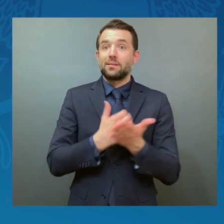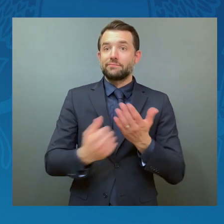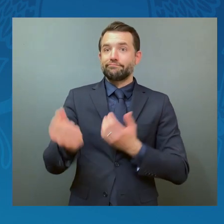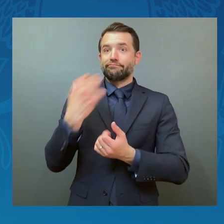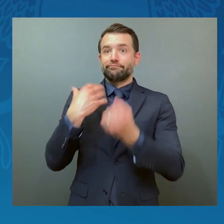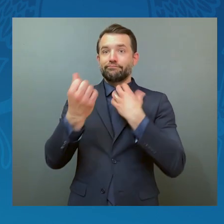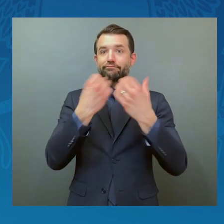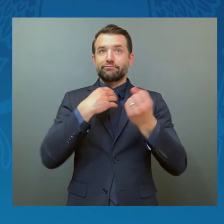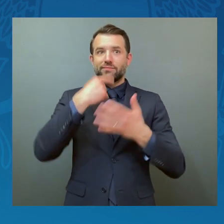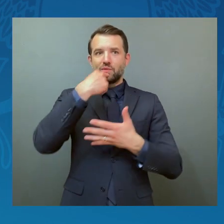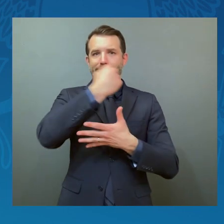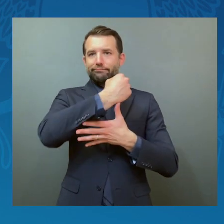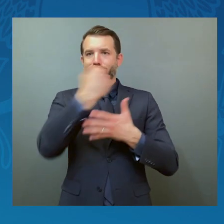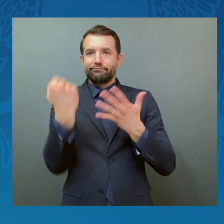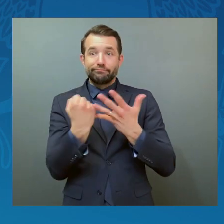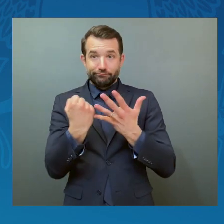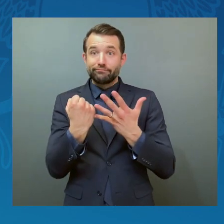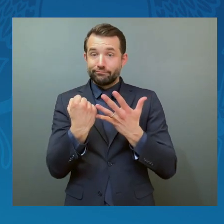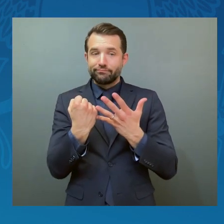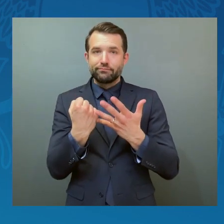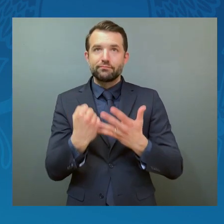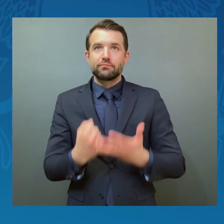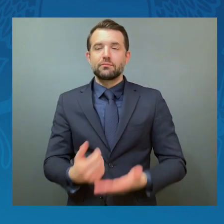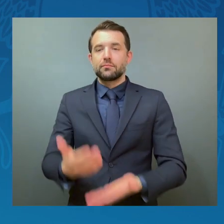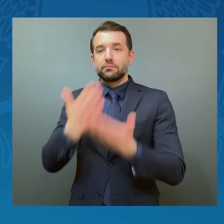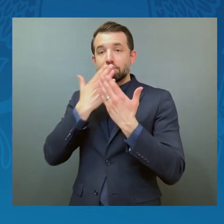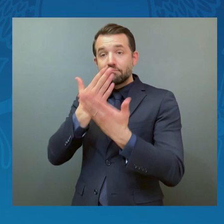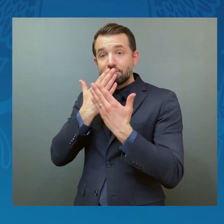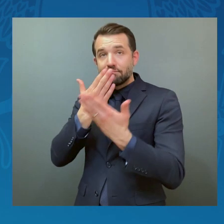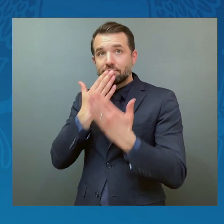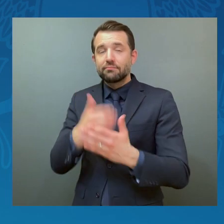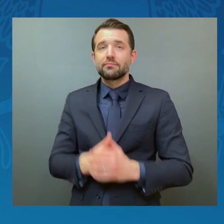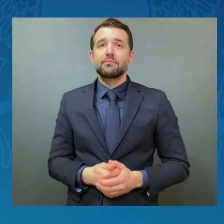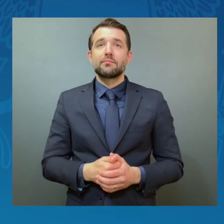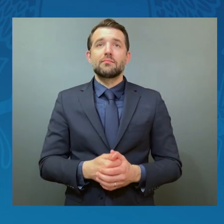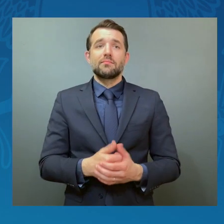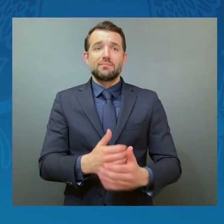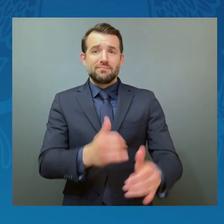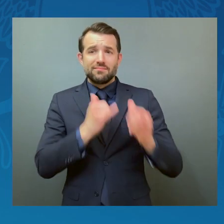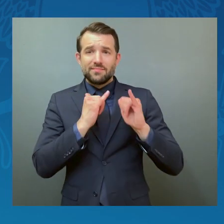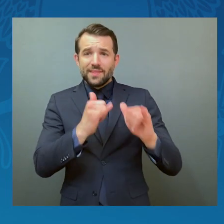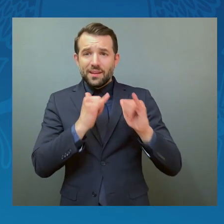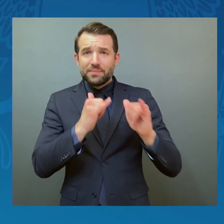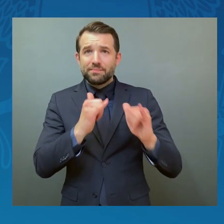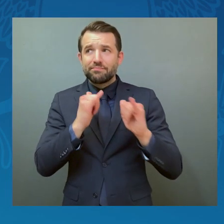I'm grateful that people who face similar situations like me will have the help in the future